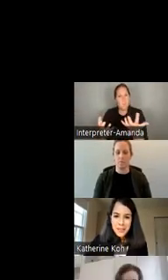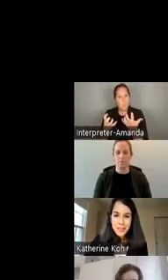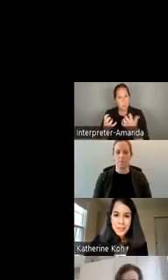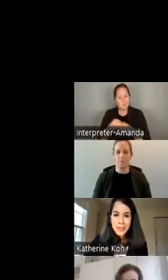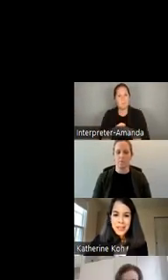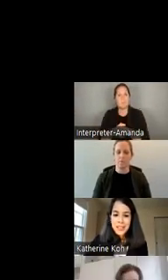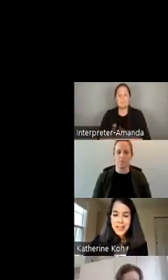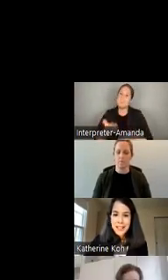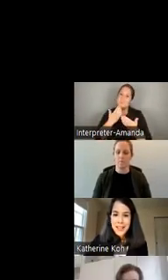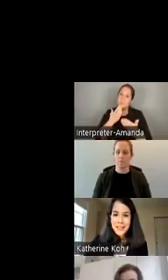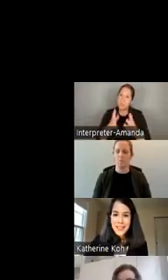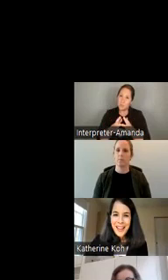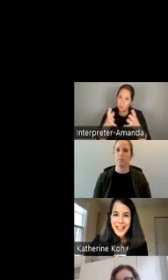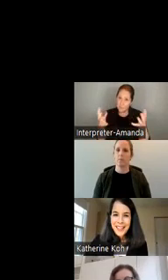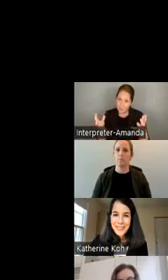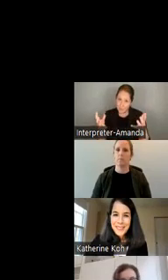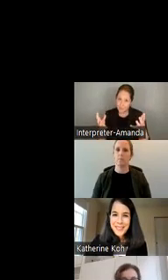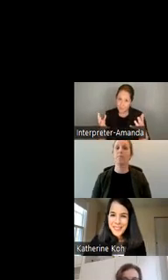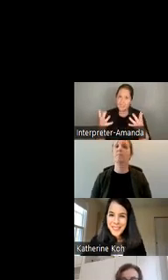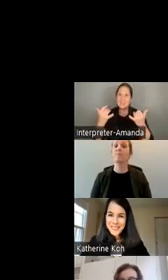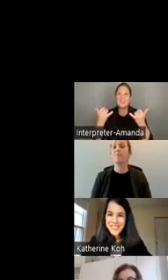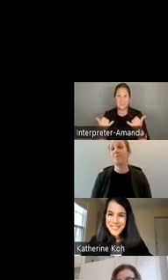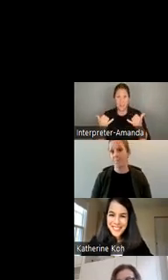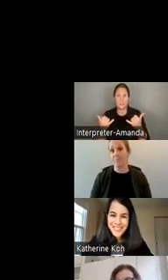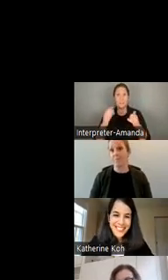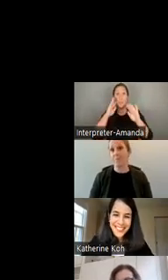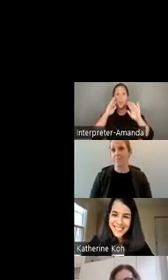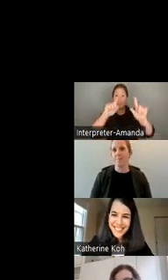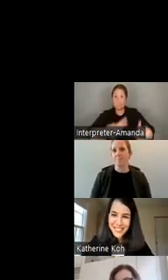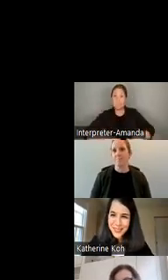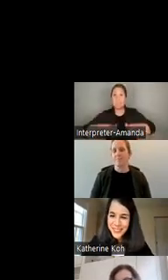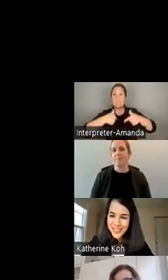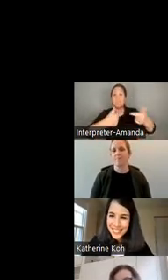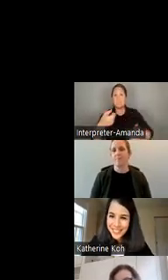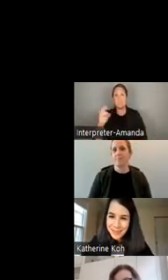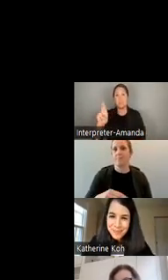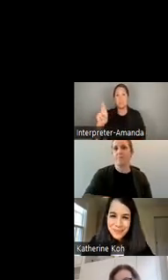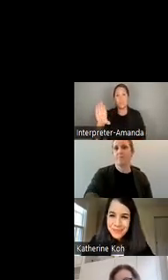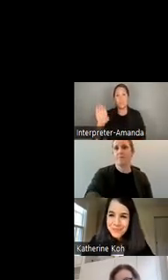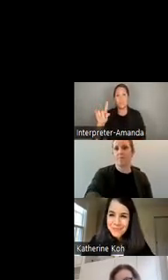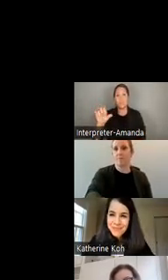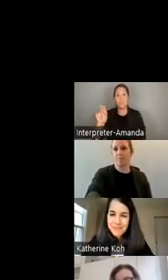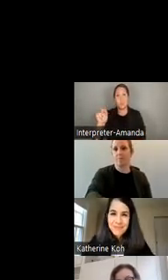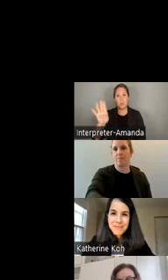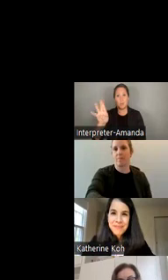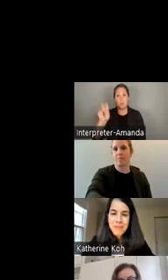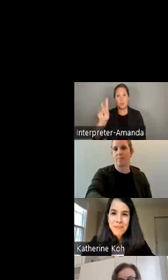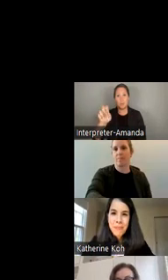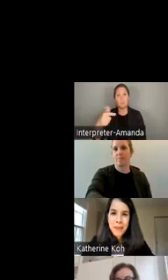thank you very much and uh with that I will turn it over to Dr Colin Burke thank you so much Dr Koh